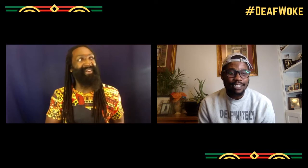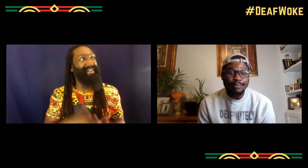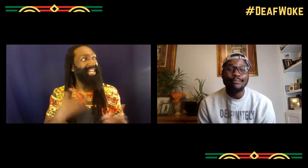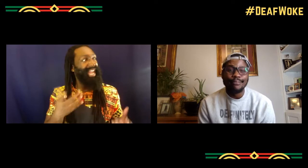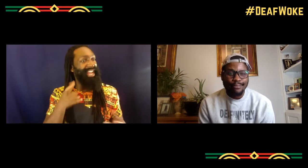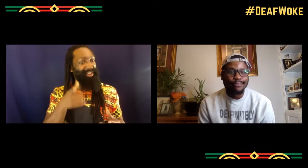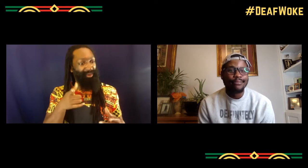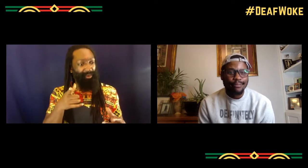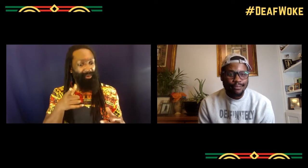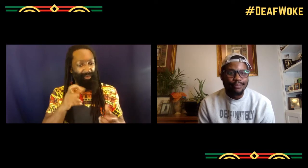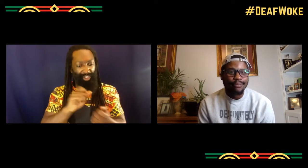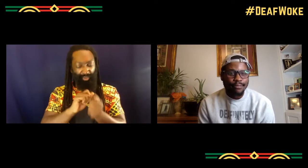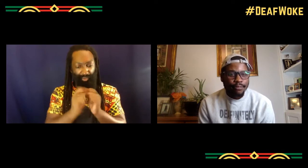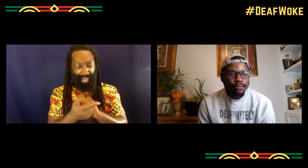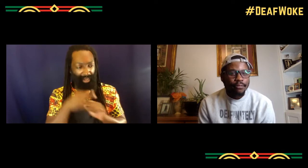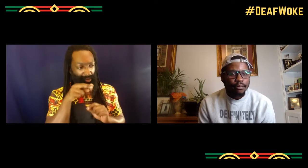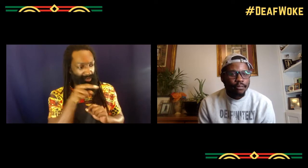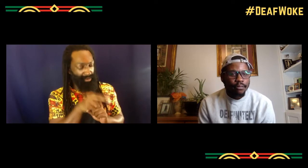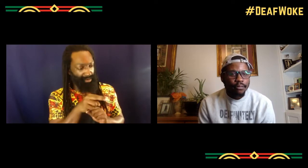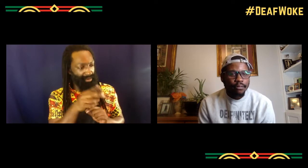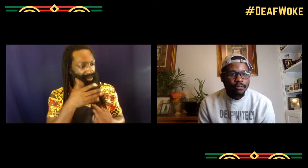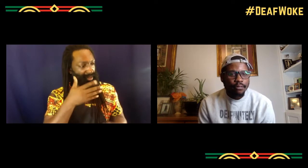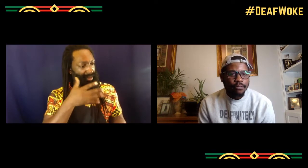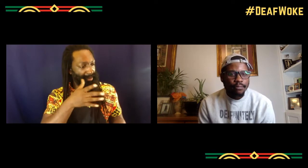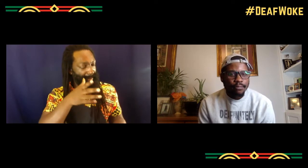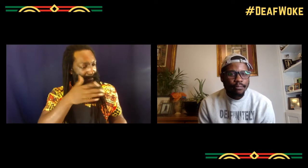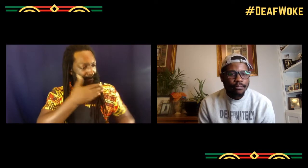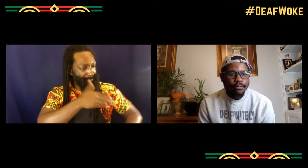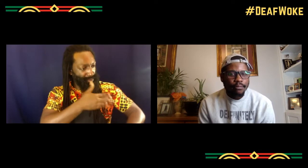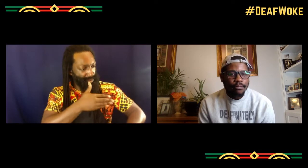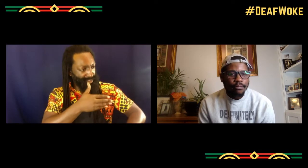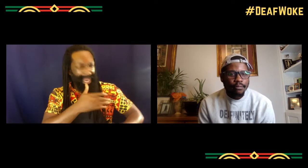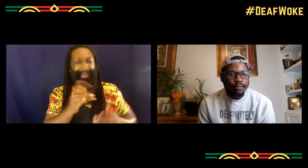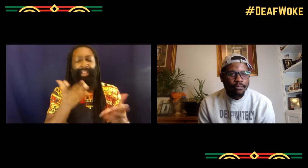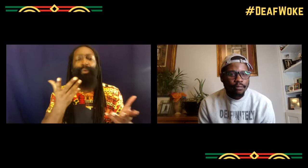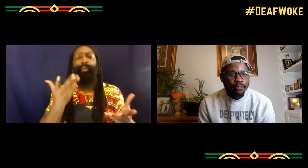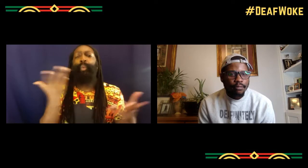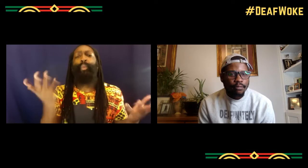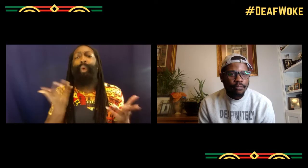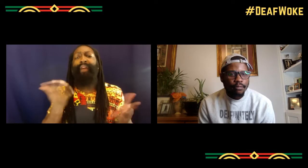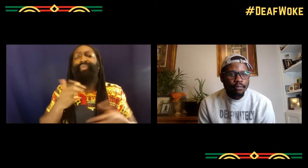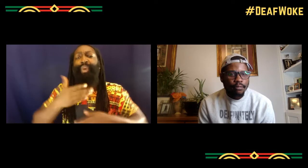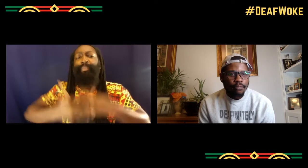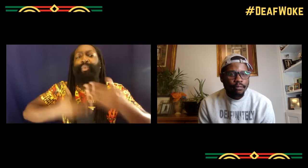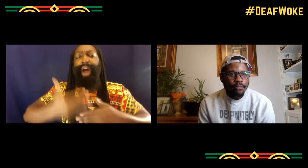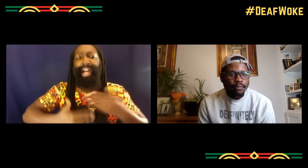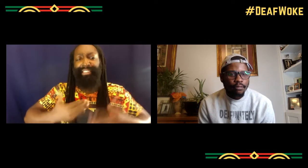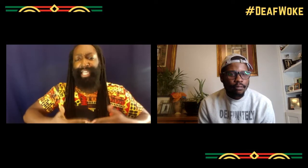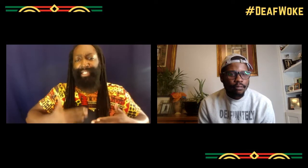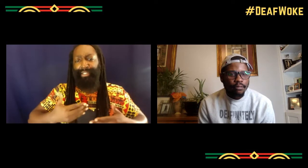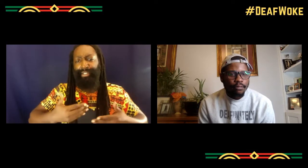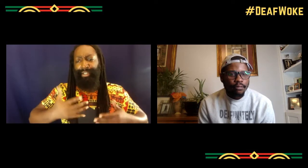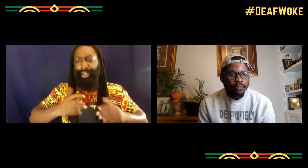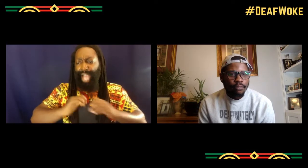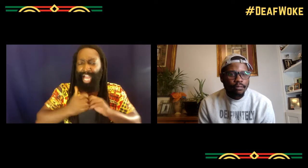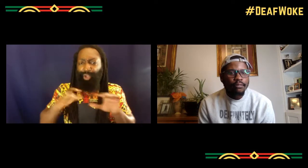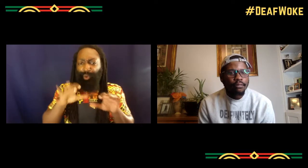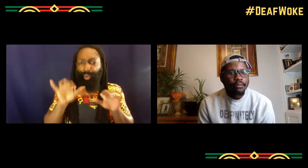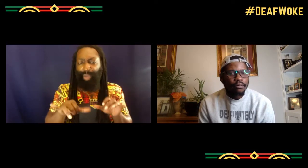we always wanna improve. We always wanna do better. And, just with news well, what is your process,